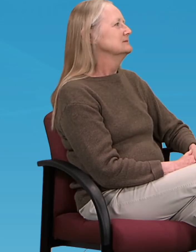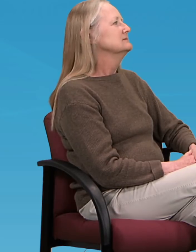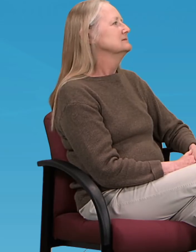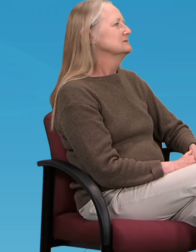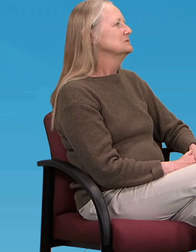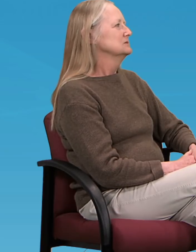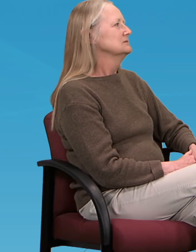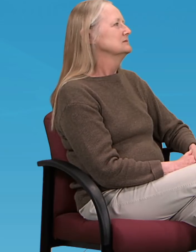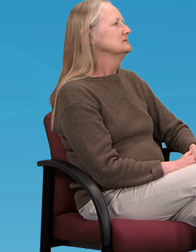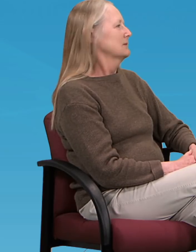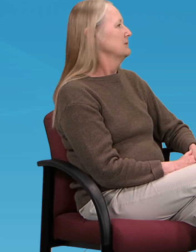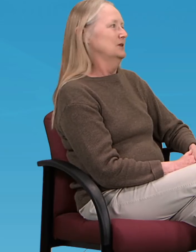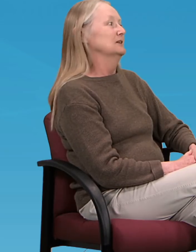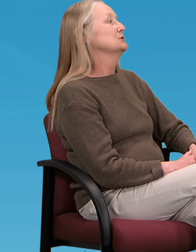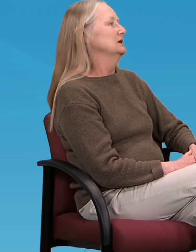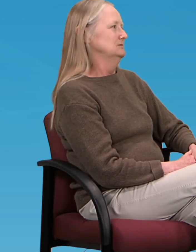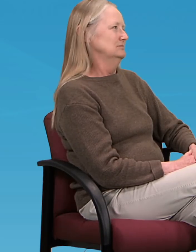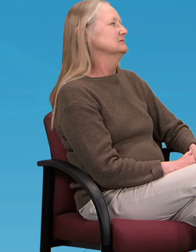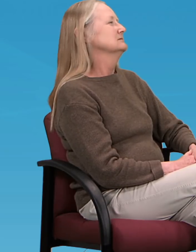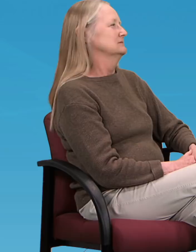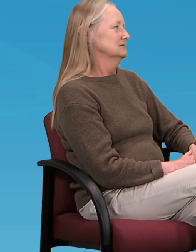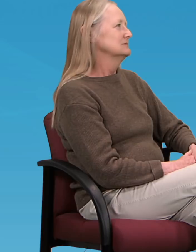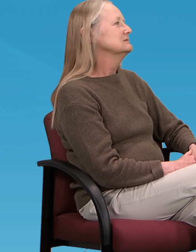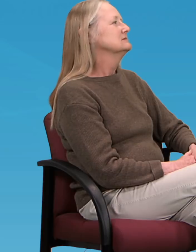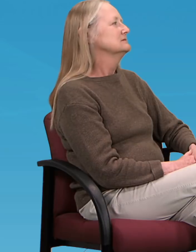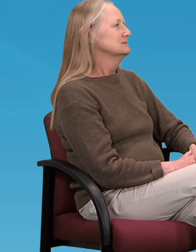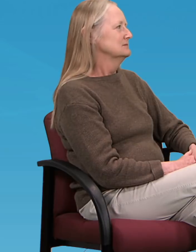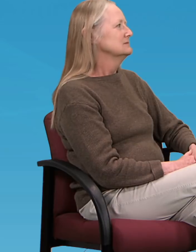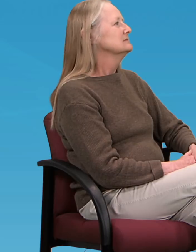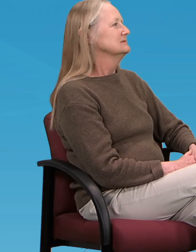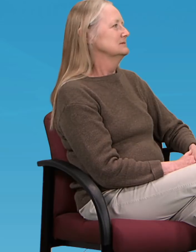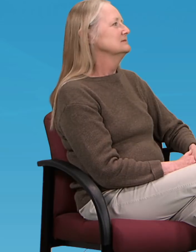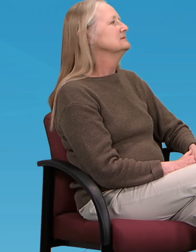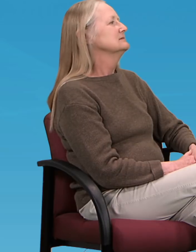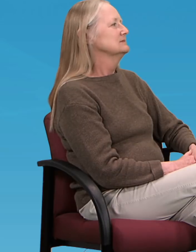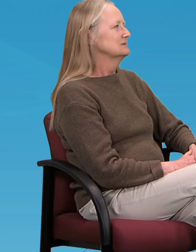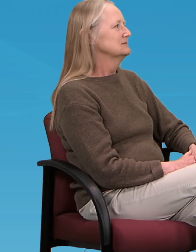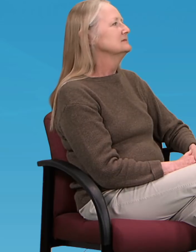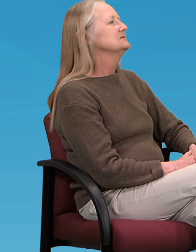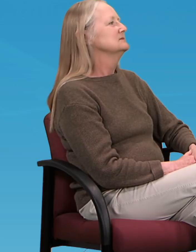assume the schools will share with students information that is out there and available for students